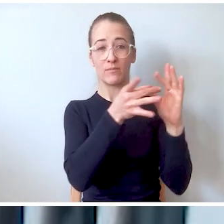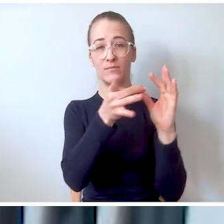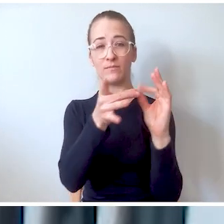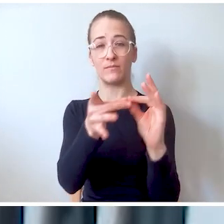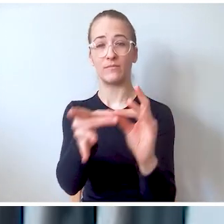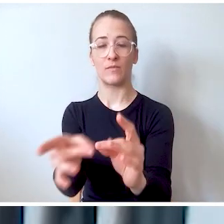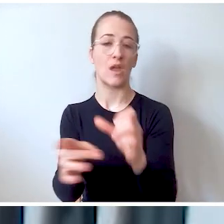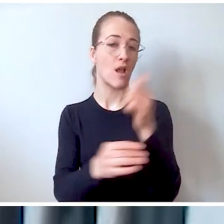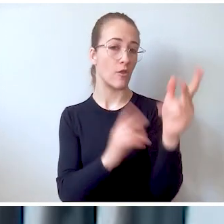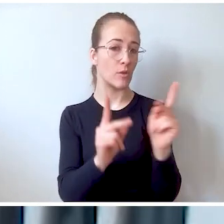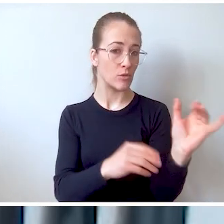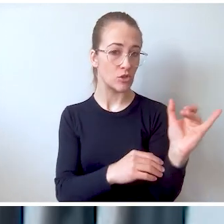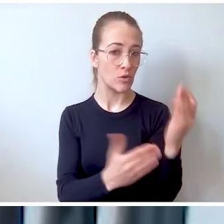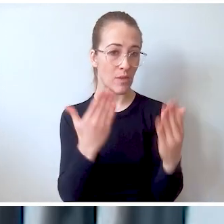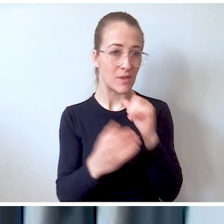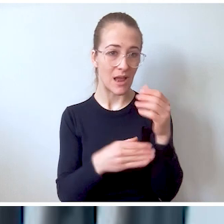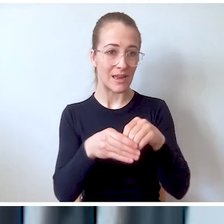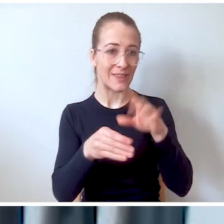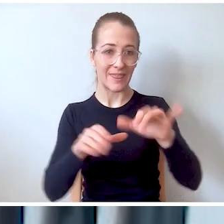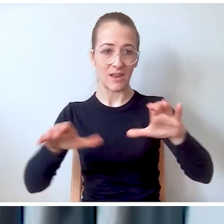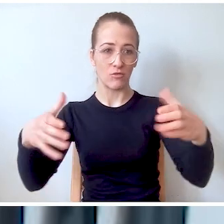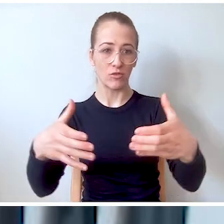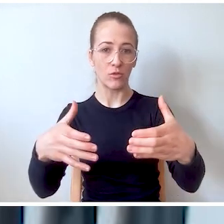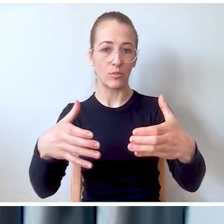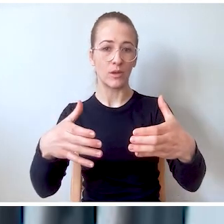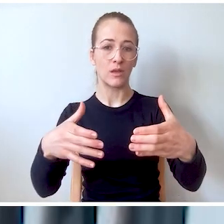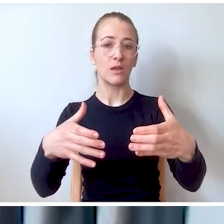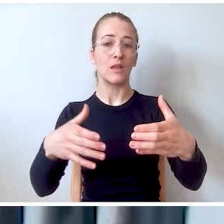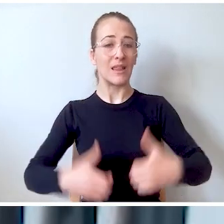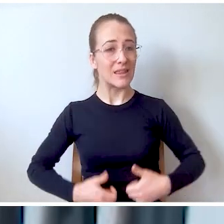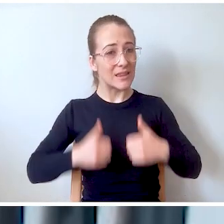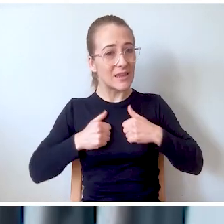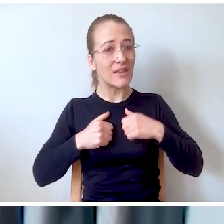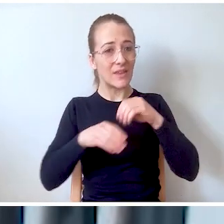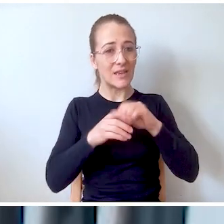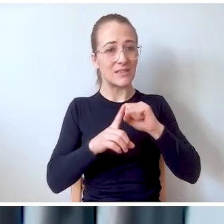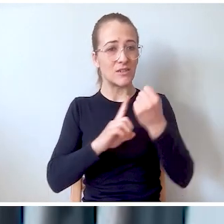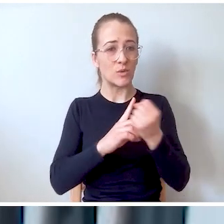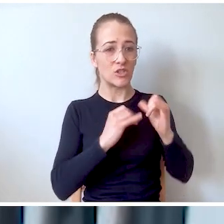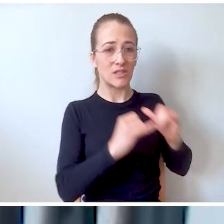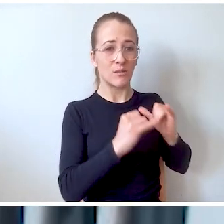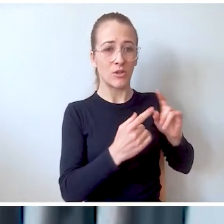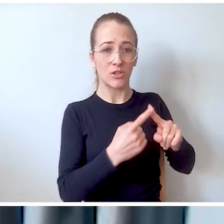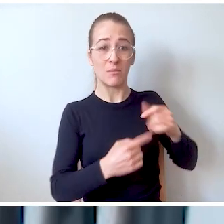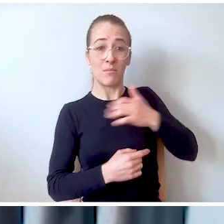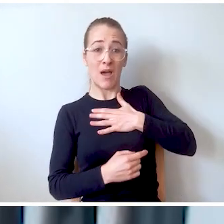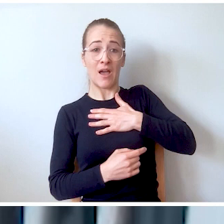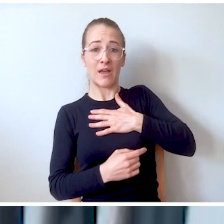who may not necessarily be in those circles, who live in circumstances similar to mine or who live with disability in general,